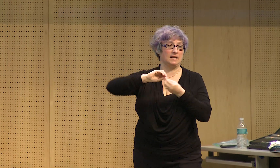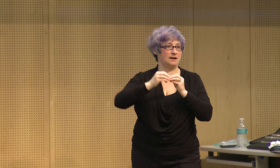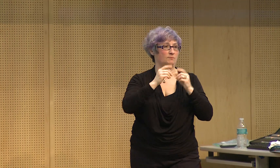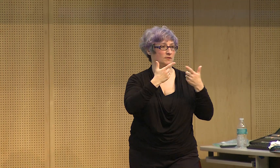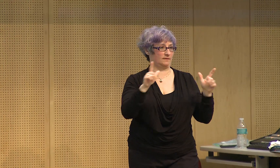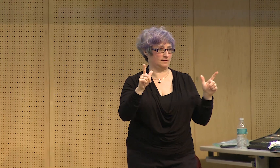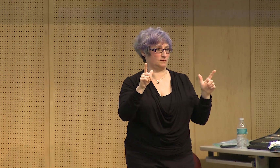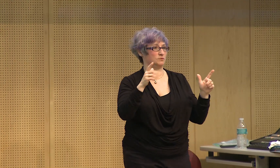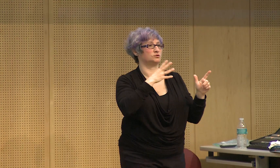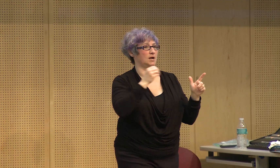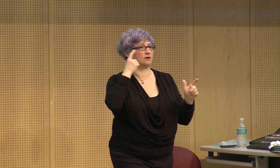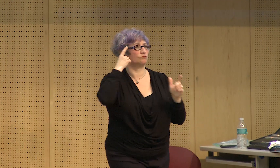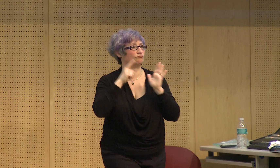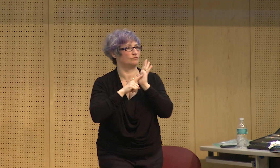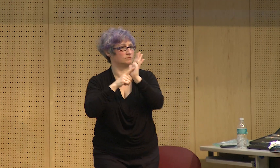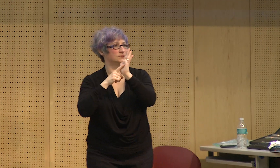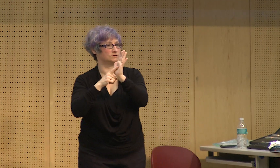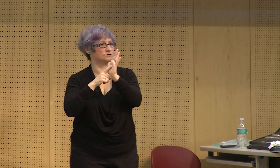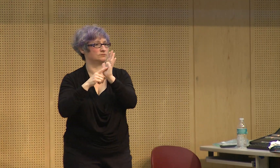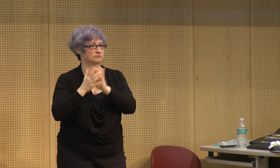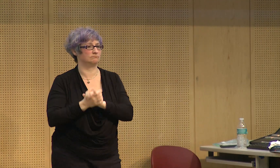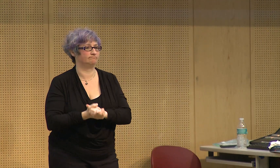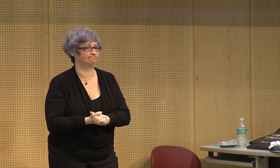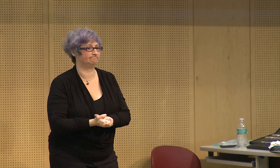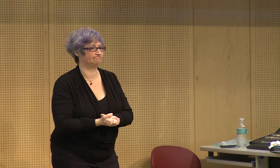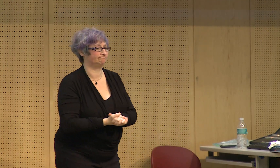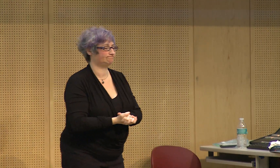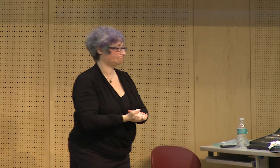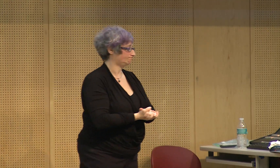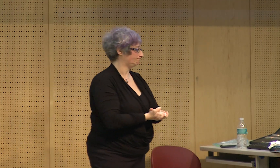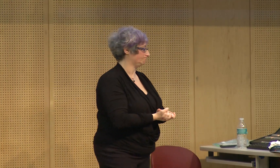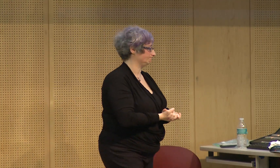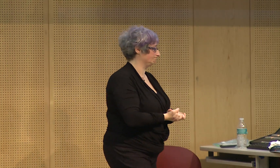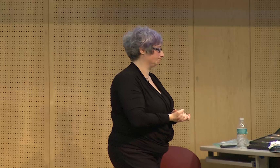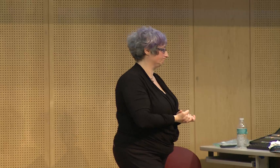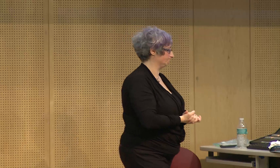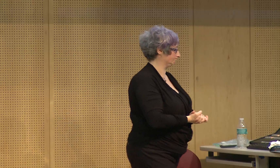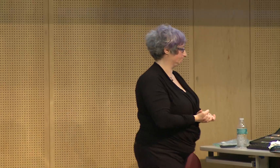So our focus is looking at number, language, and representations.